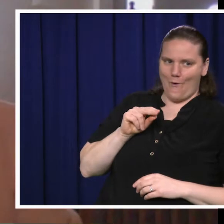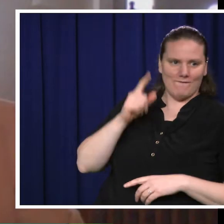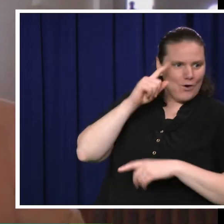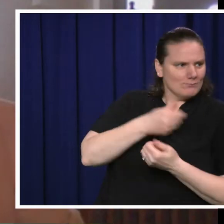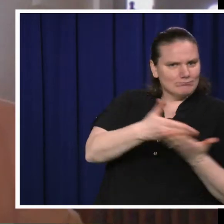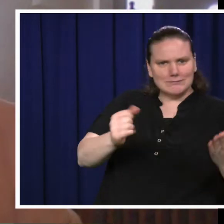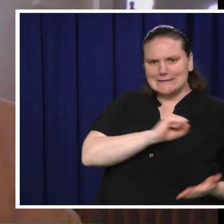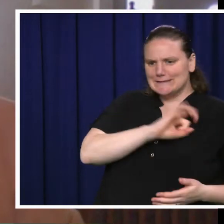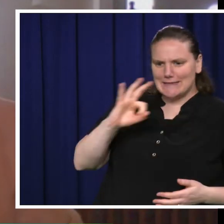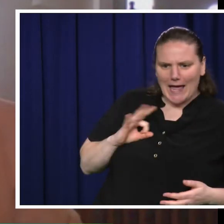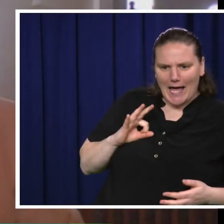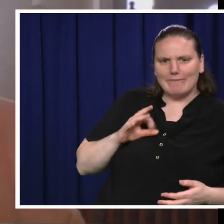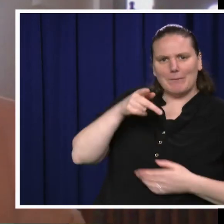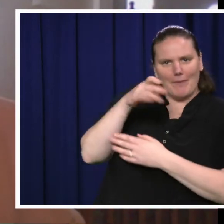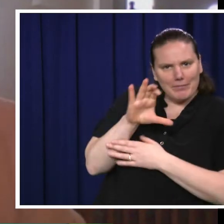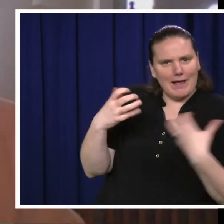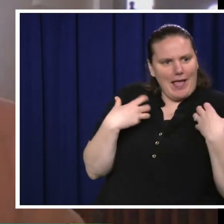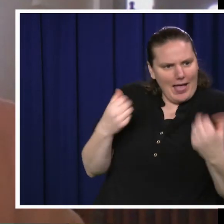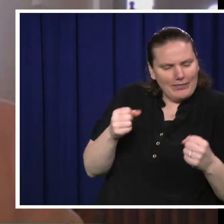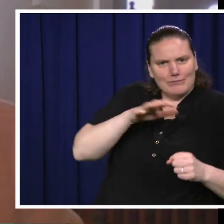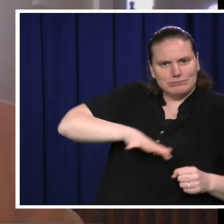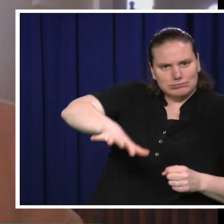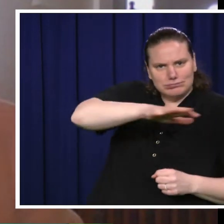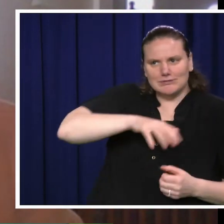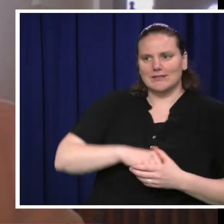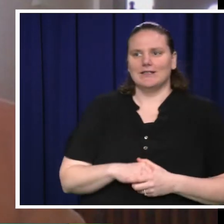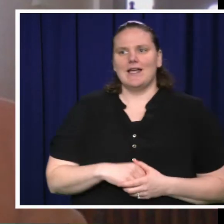but not solely for himself, but on behalf of his staff and Public Health.